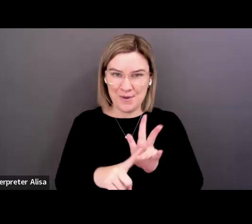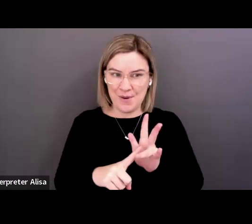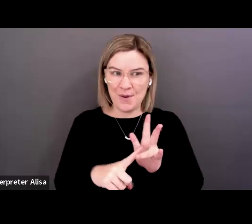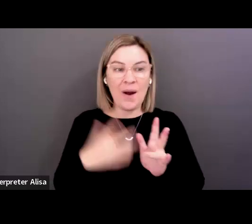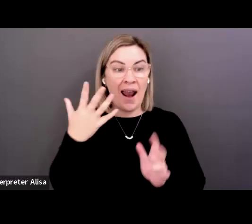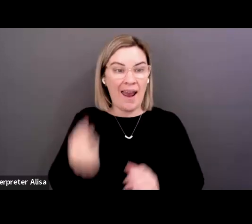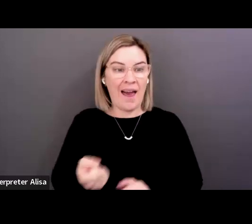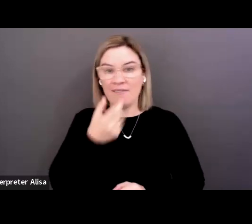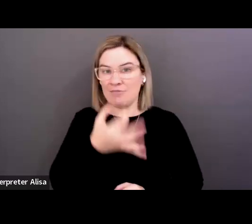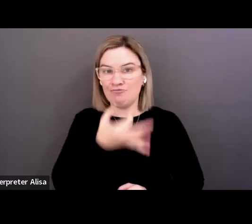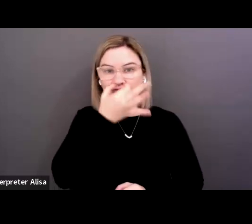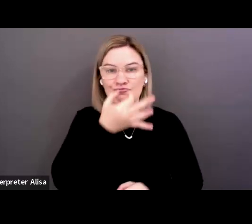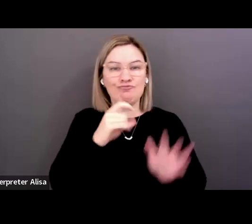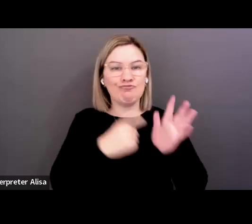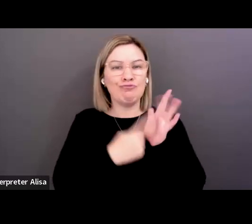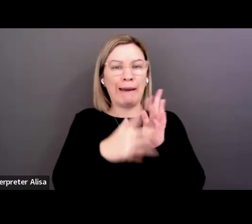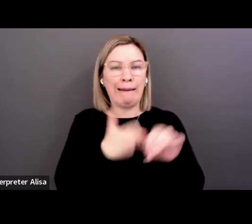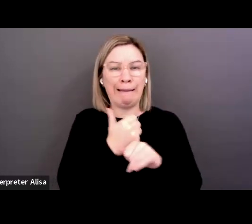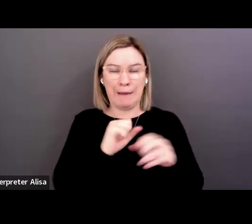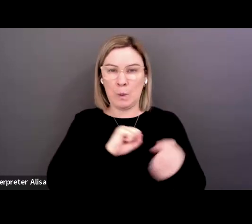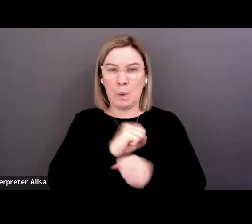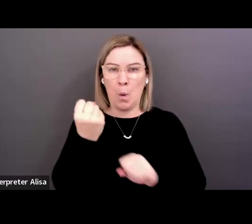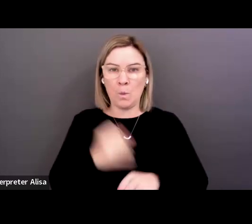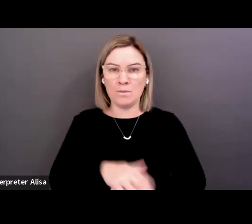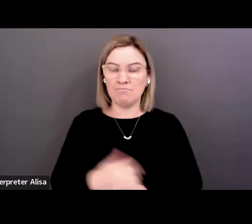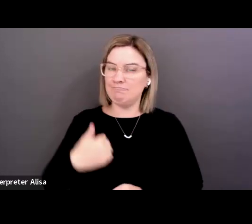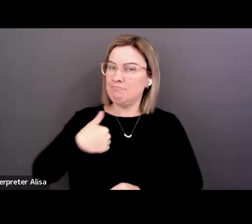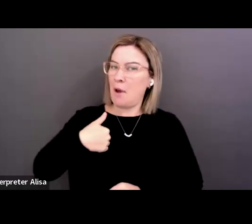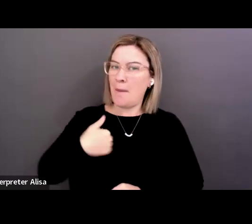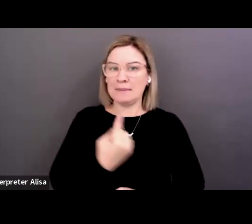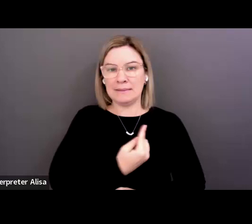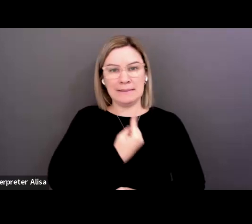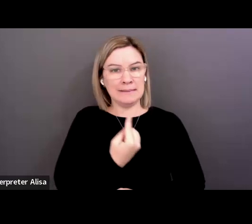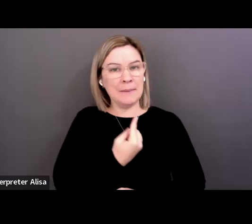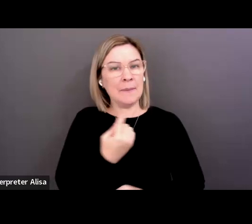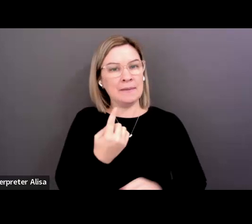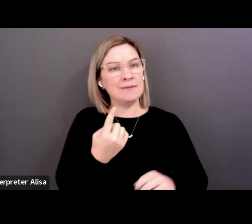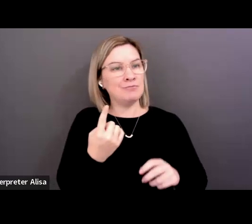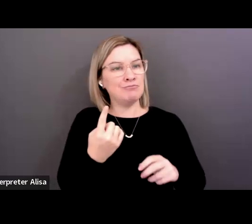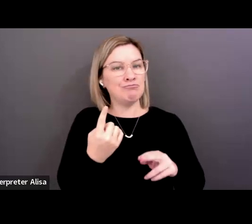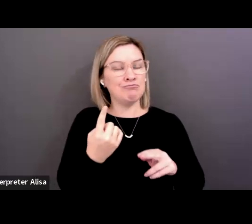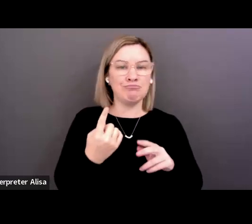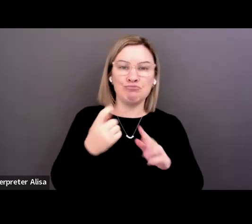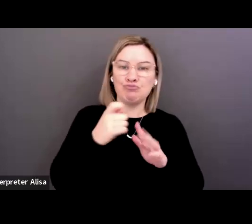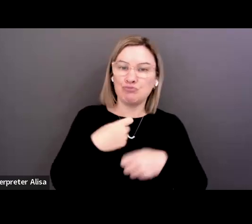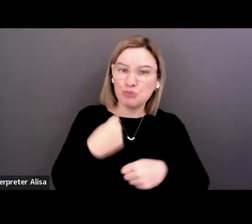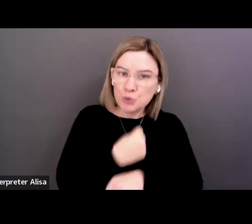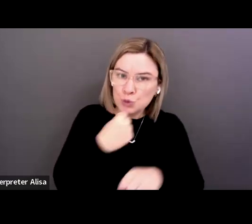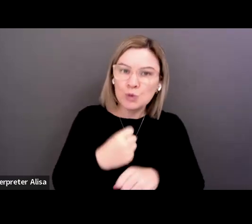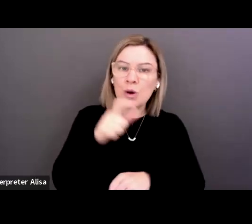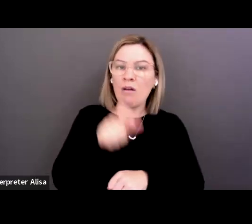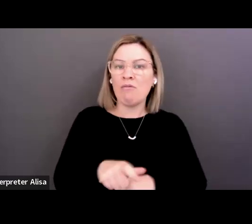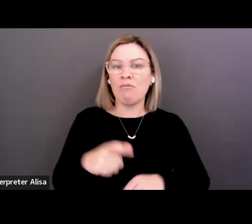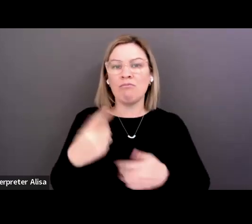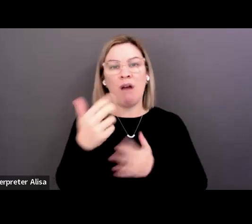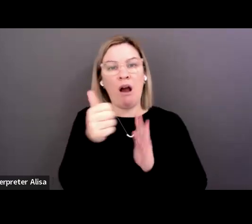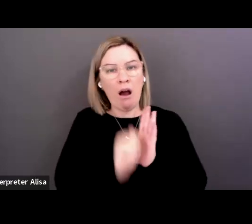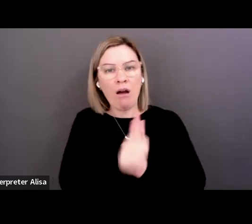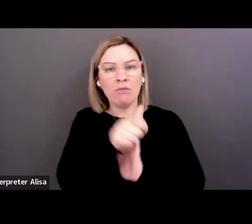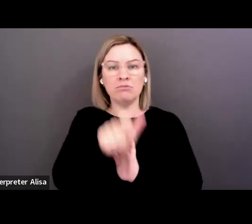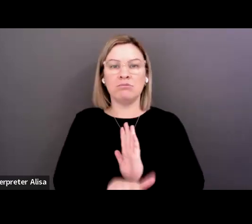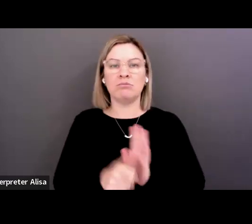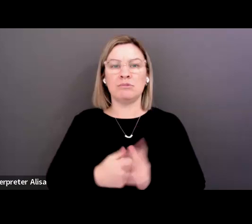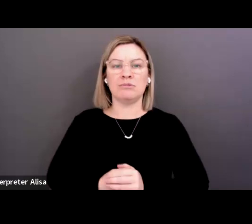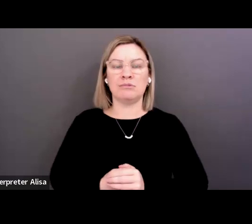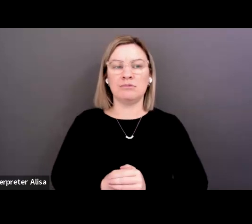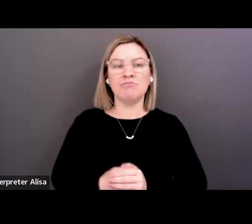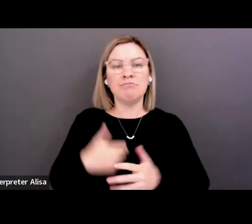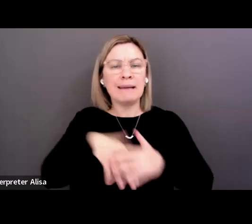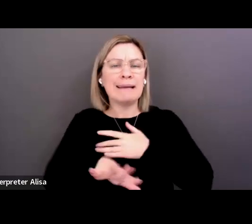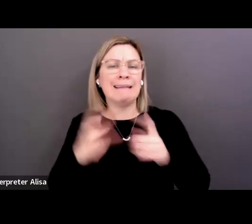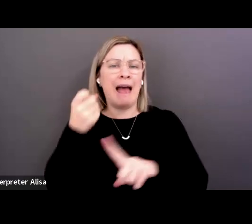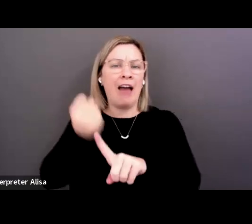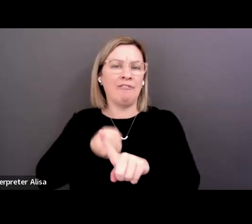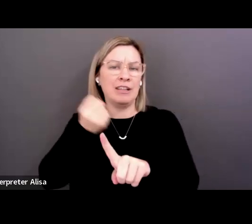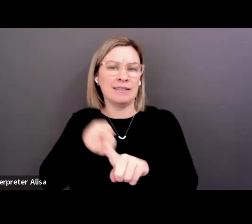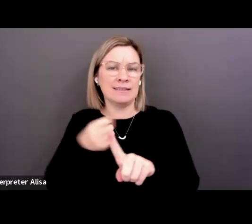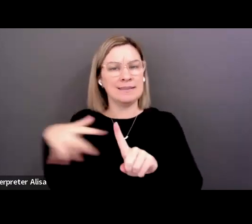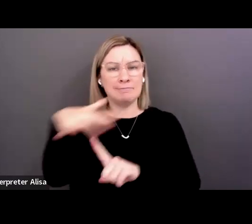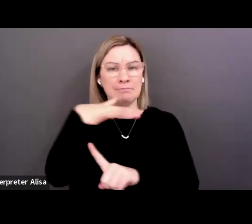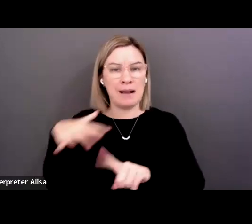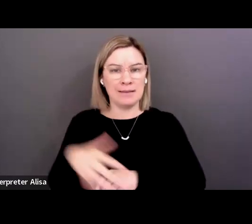Rugby. I have light brown skin, a scruffish shadow of a beard and a